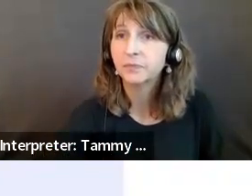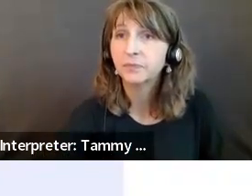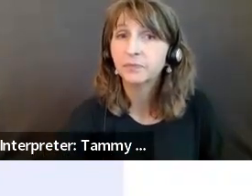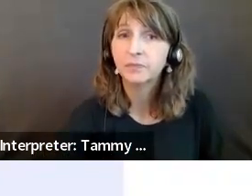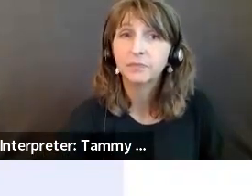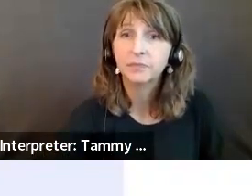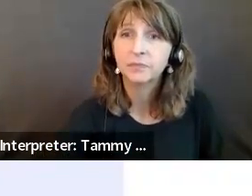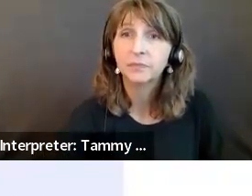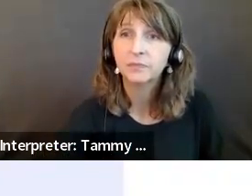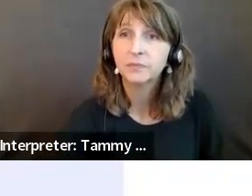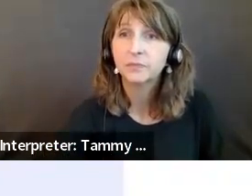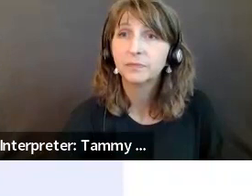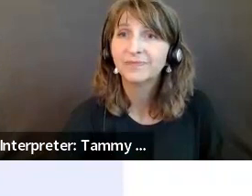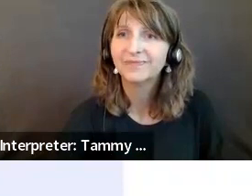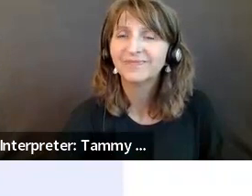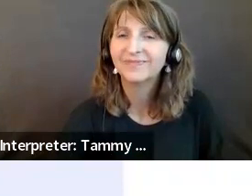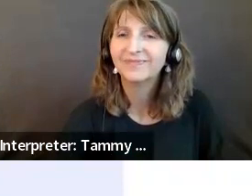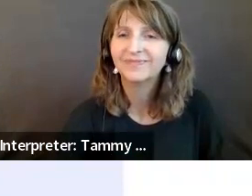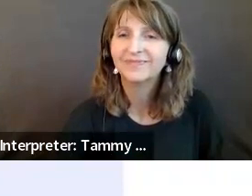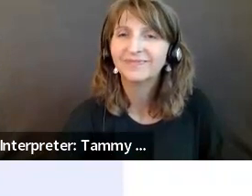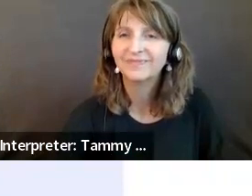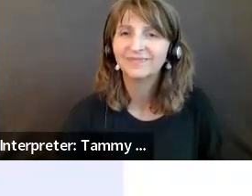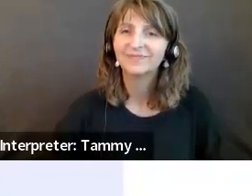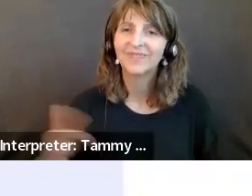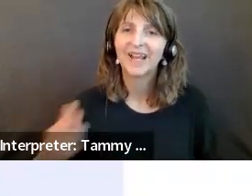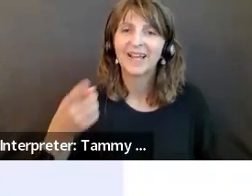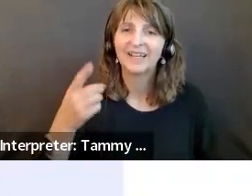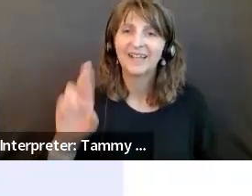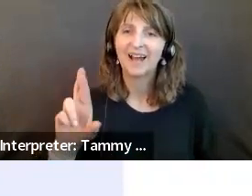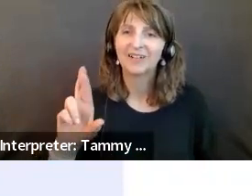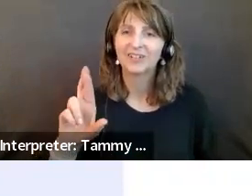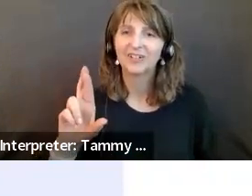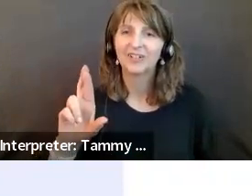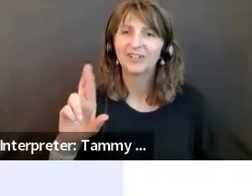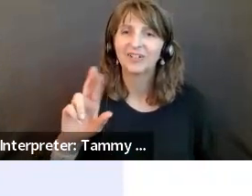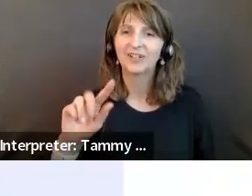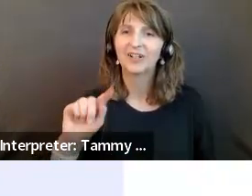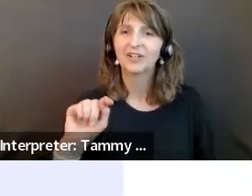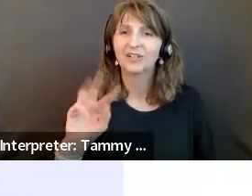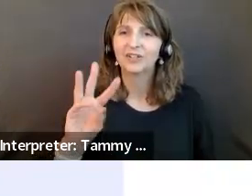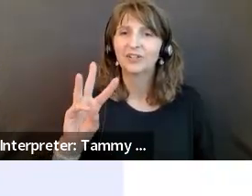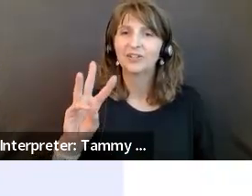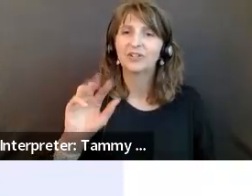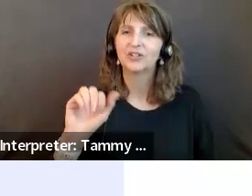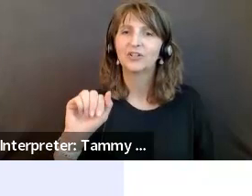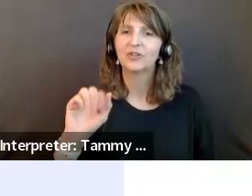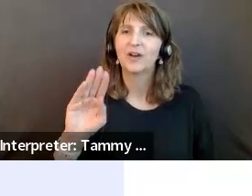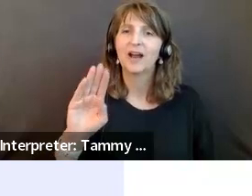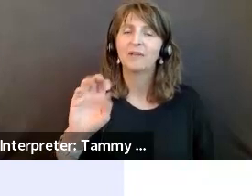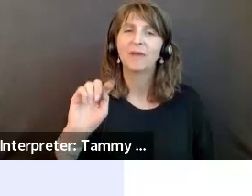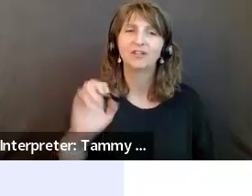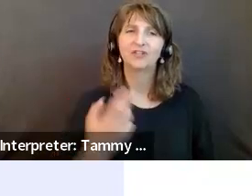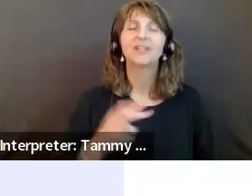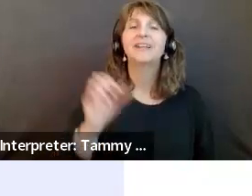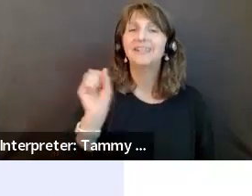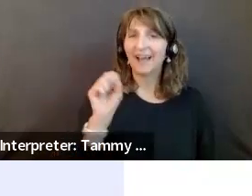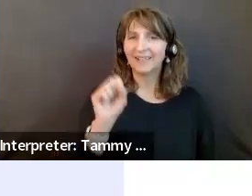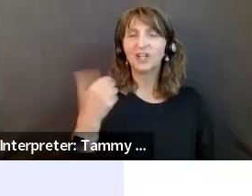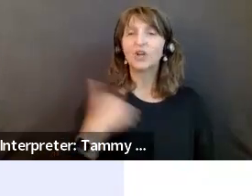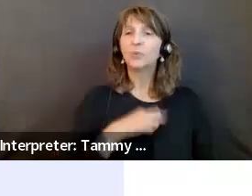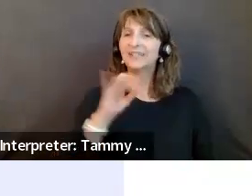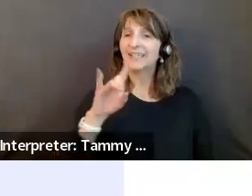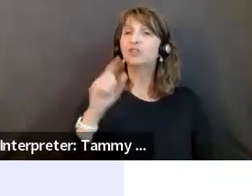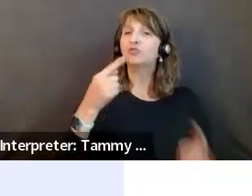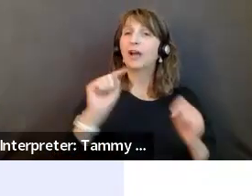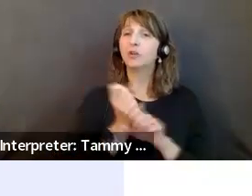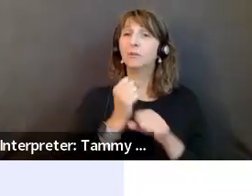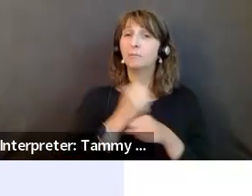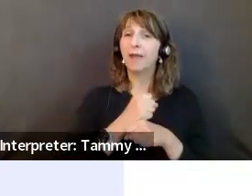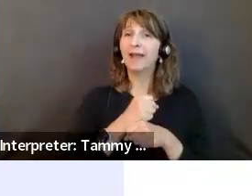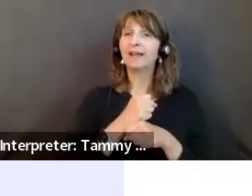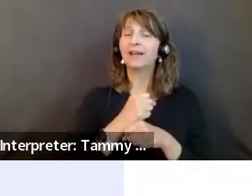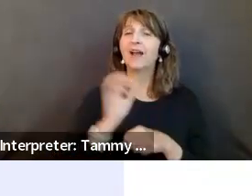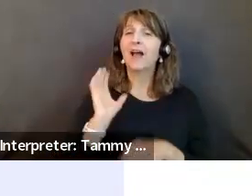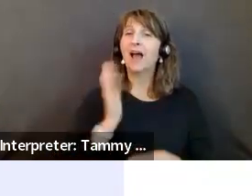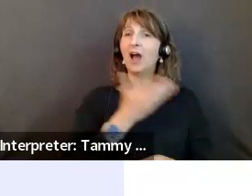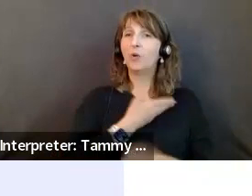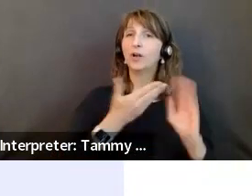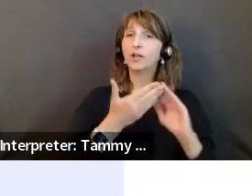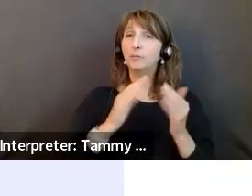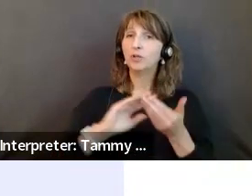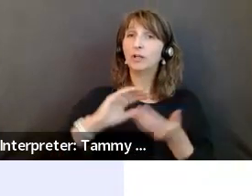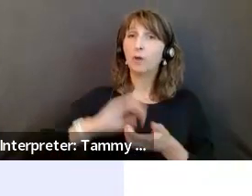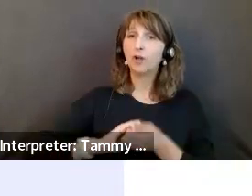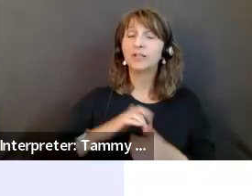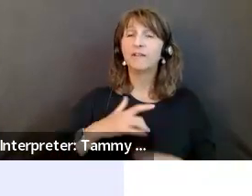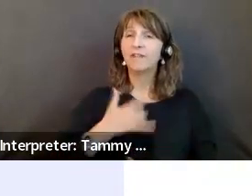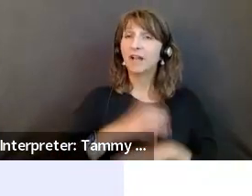Thank you. So yes, as Robert mentioned, we really did try to provide a space where our community partners felt comfortable and free to speak candidly about some important issues.